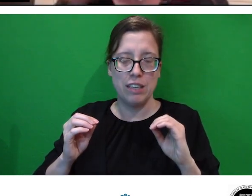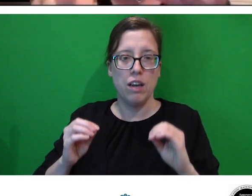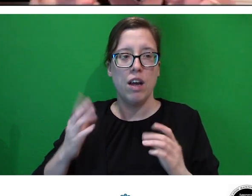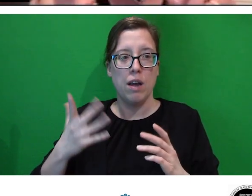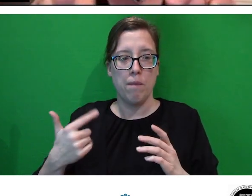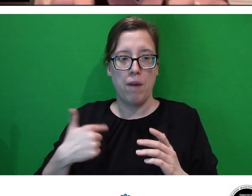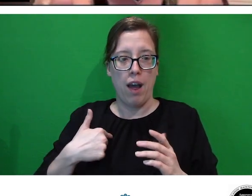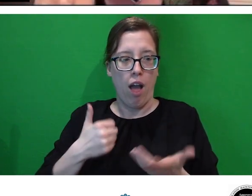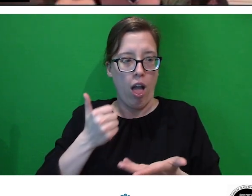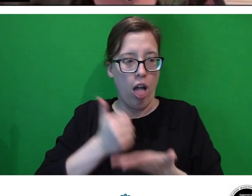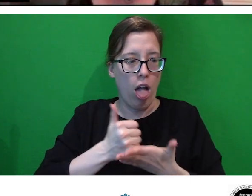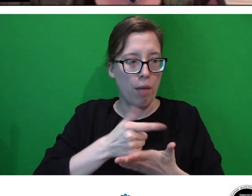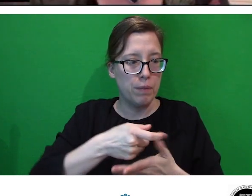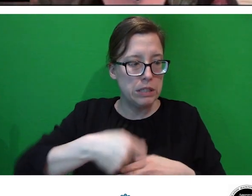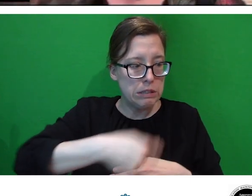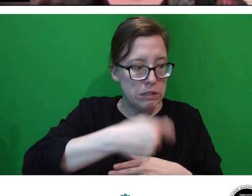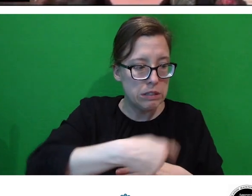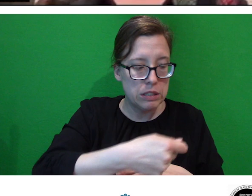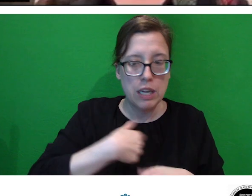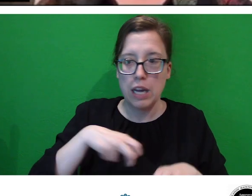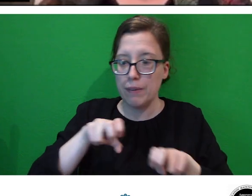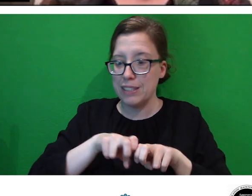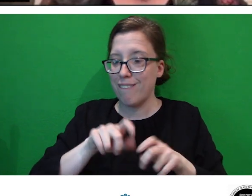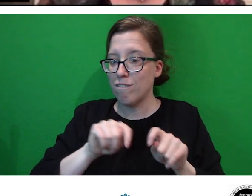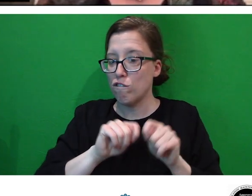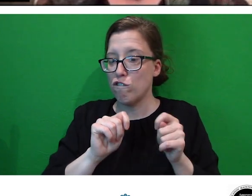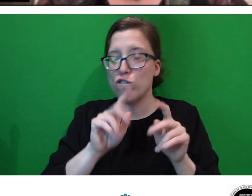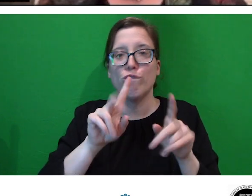plugged into that kiddo. I know I was bad when I first